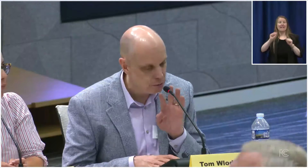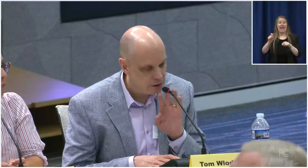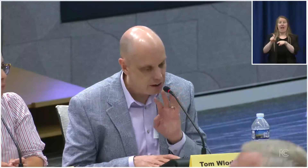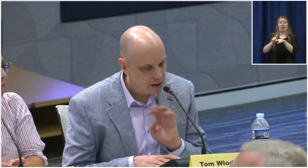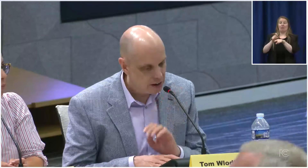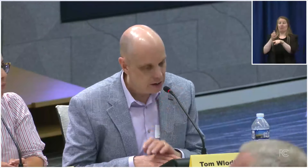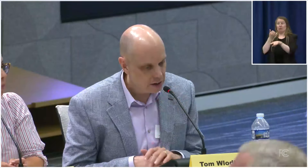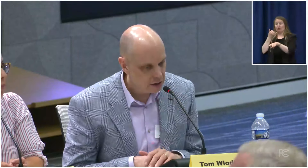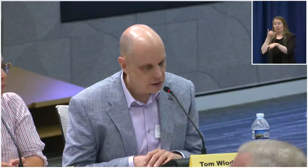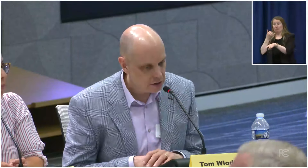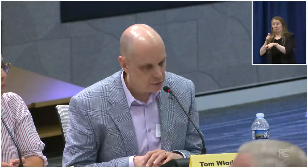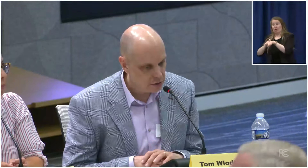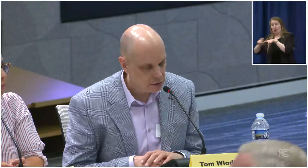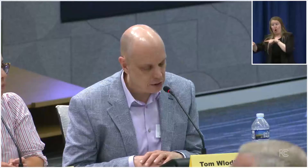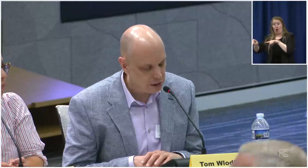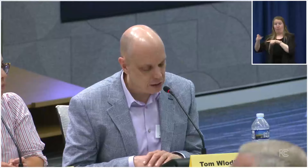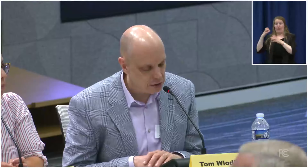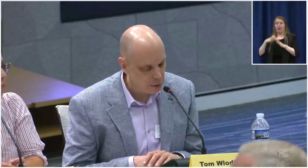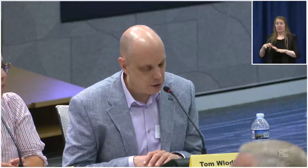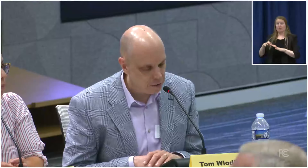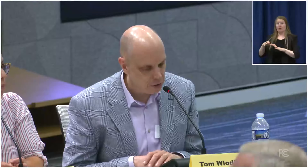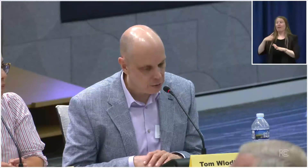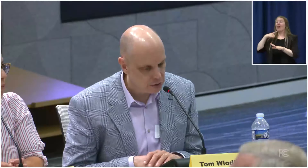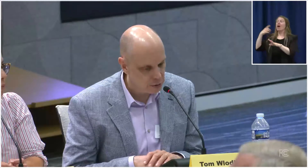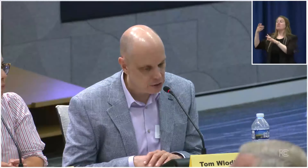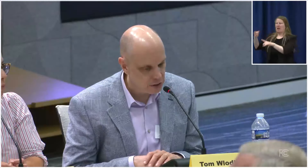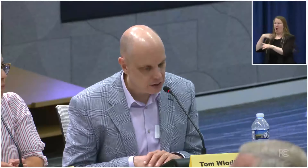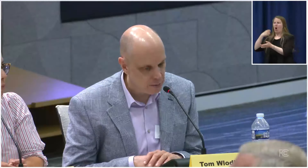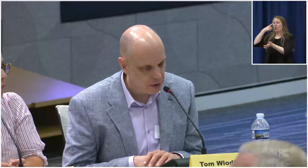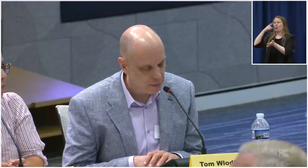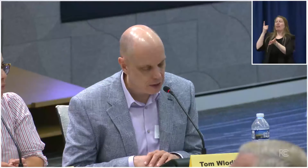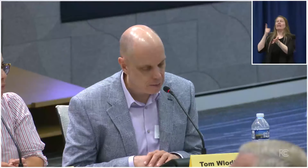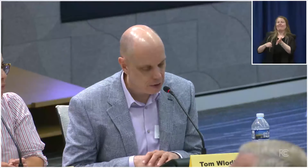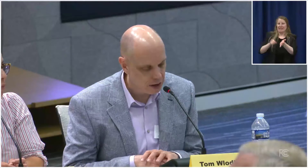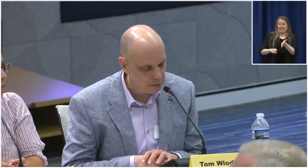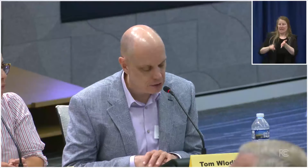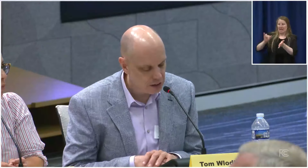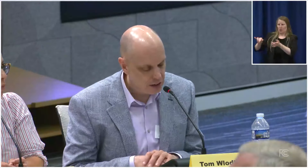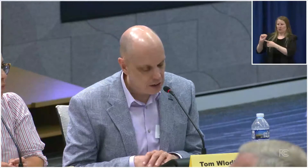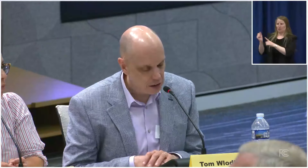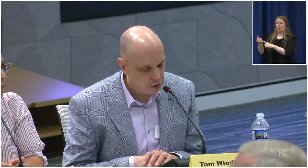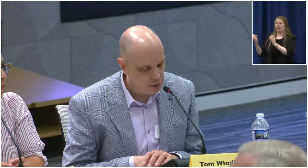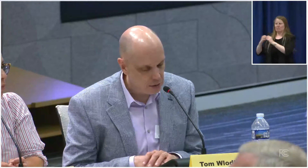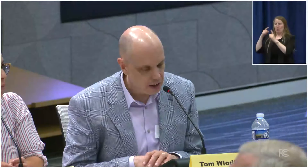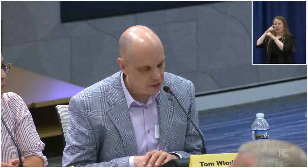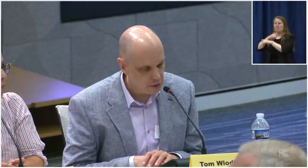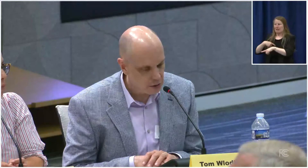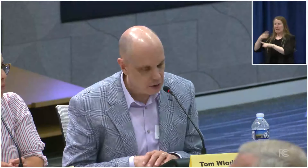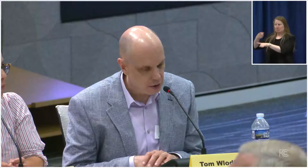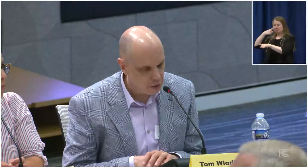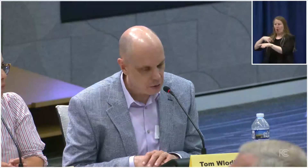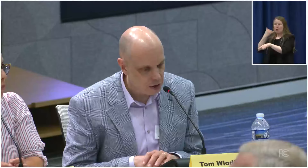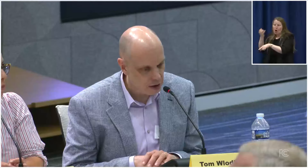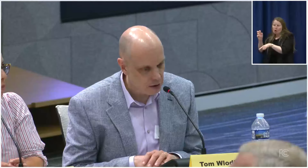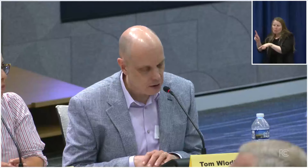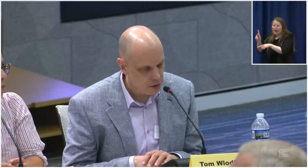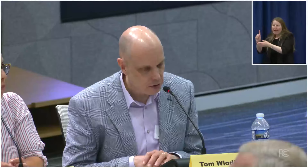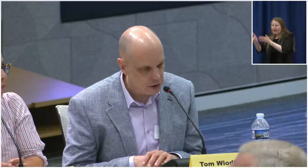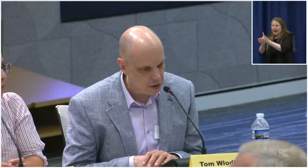CONVERSATIONS HAPPENING BETWEEN THOSE AGENTS OR THIS DIRECT VIDEO CALLING CENTER